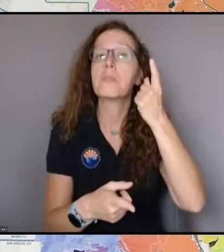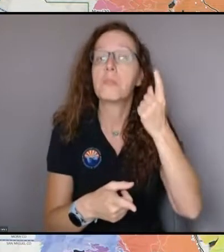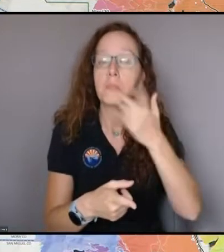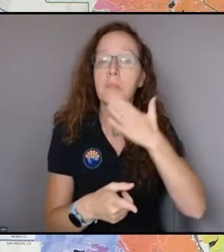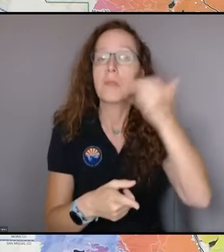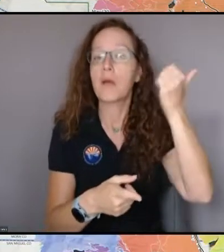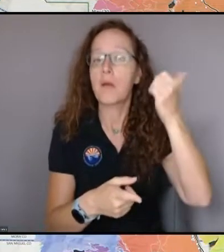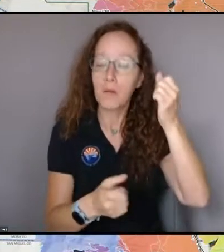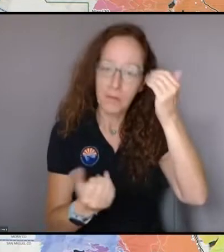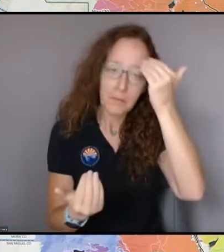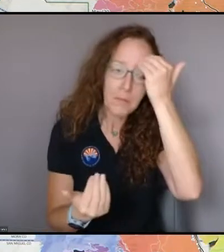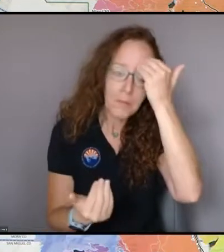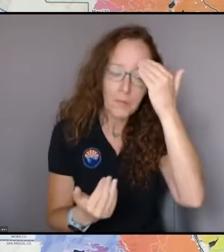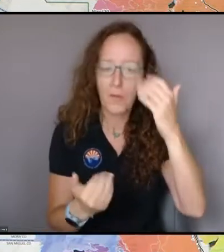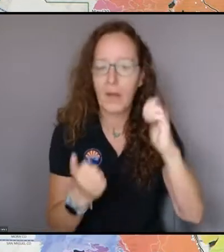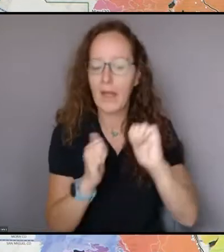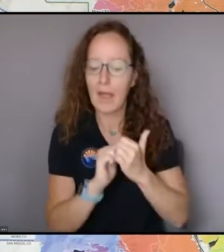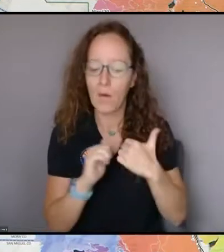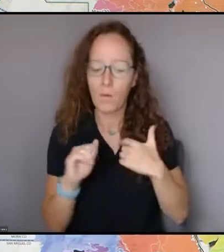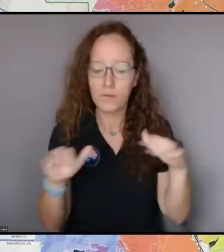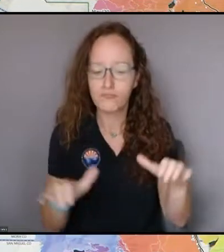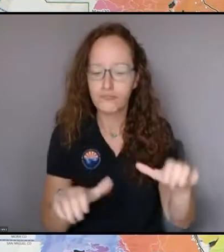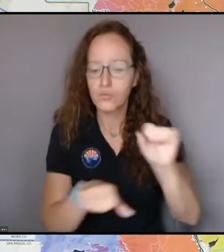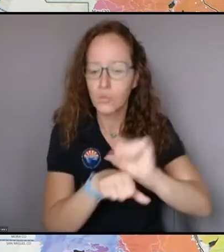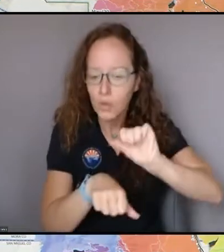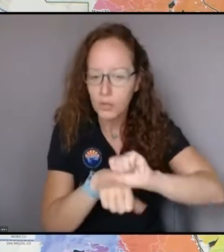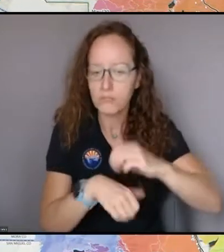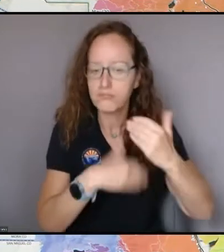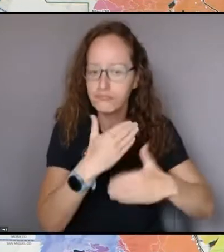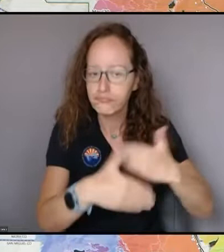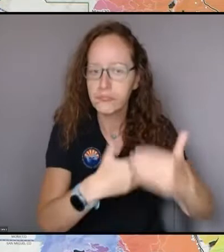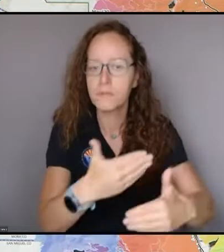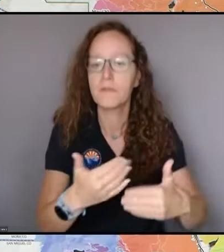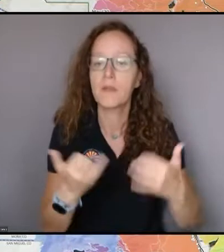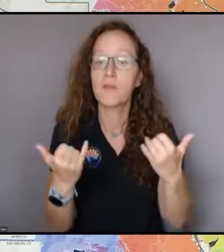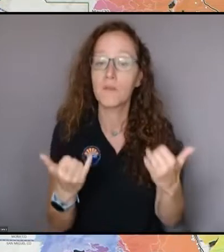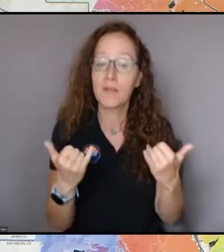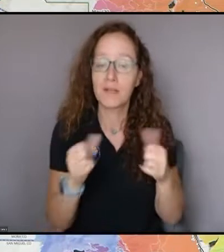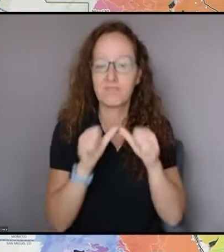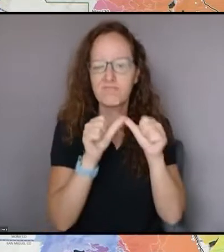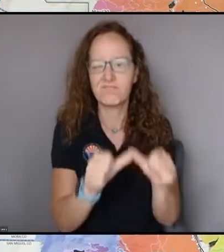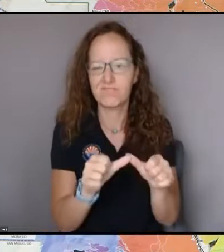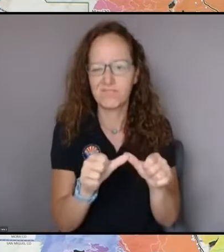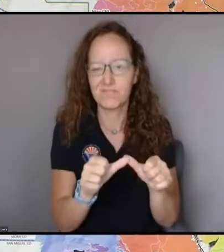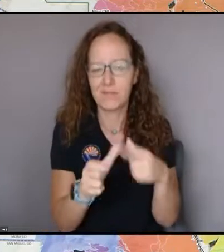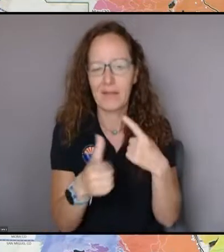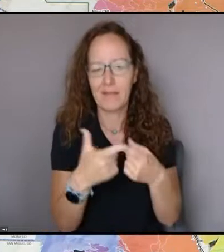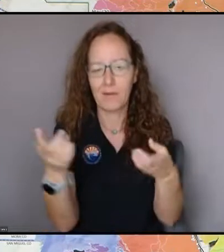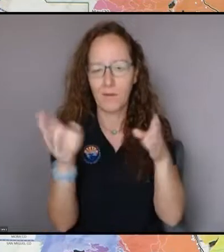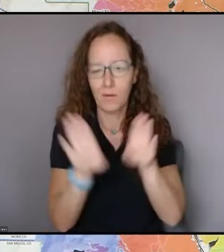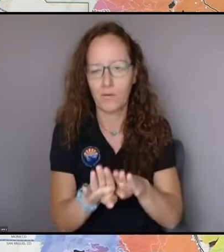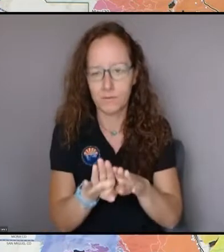we're going to kind of keep with that today as well. Close it out. Alright, so the fire, we're still reporting it at